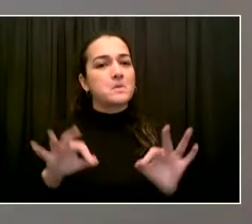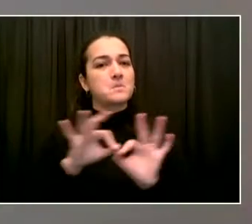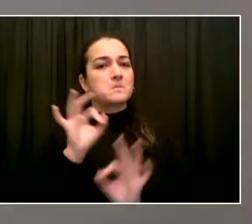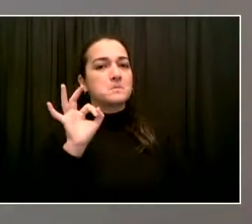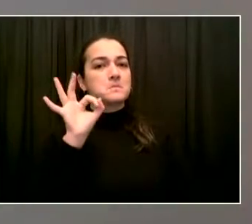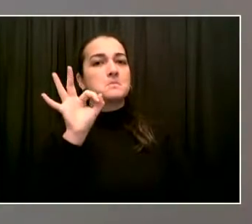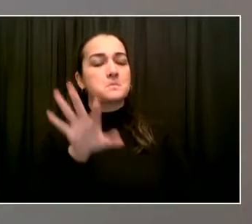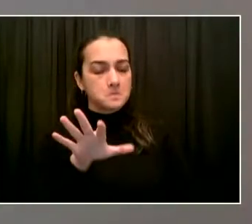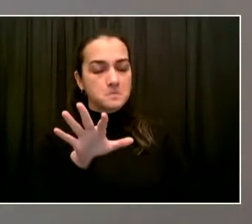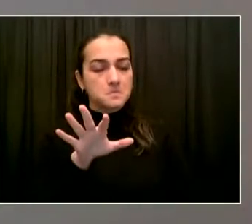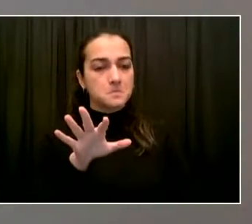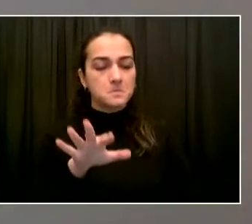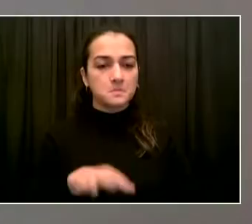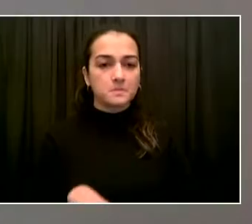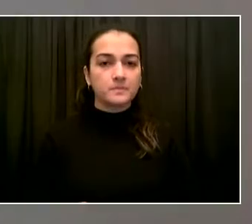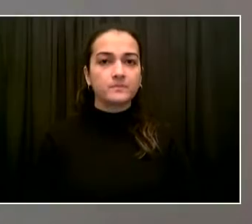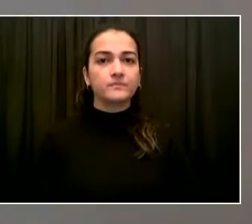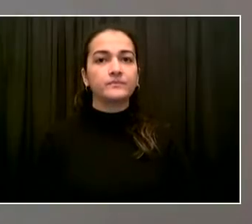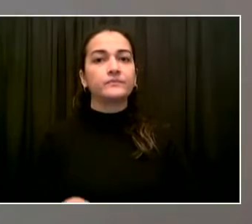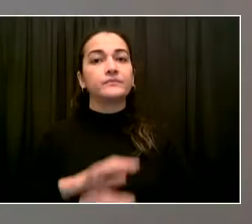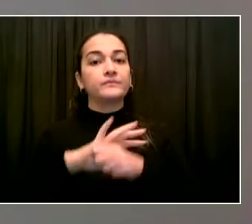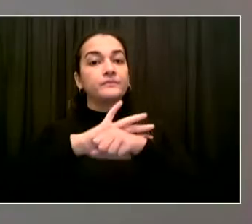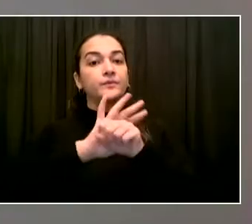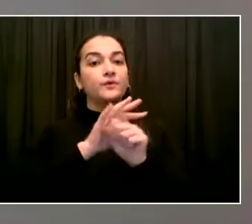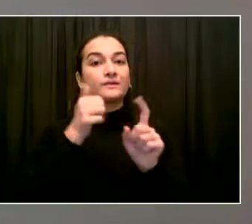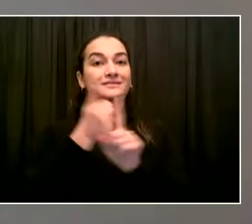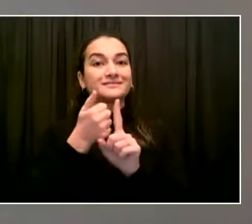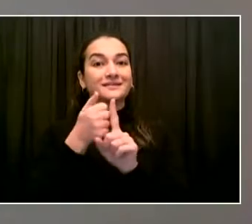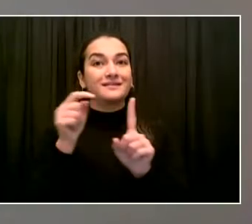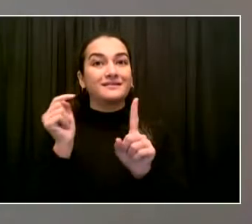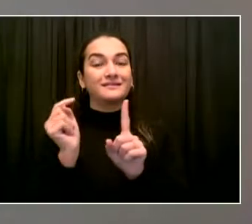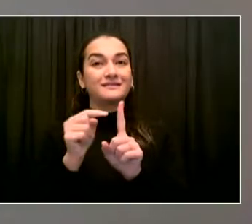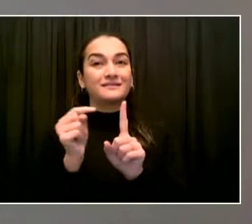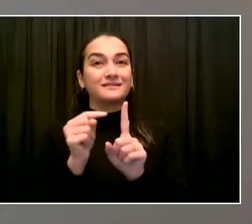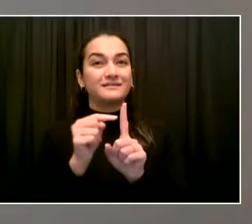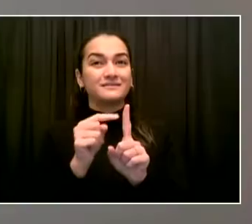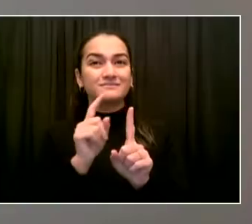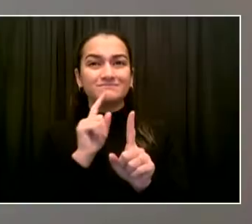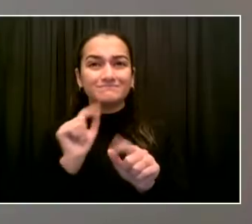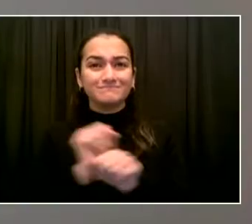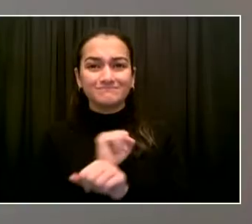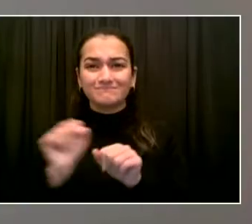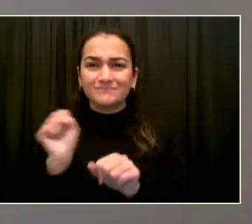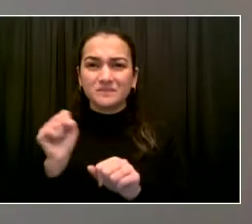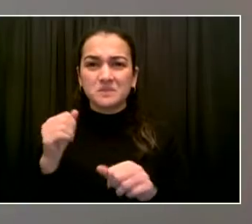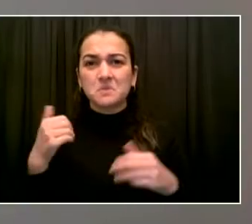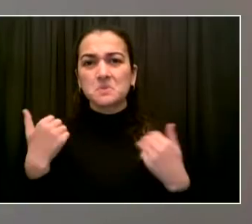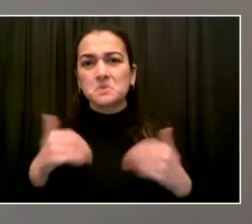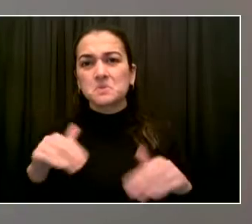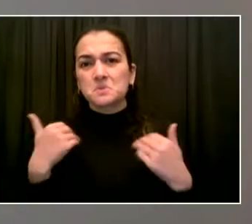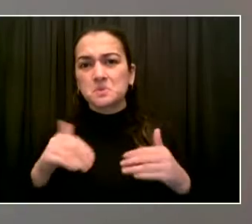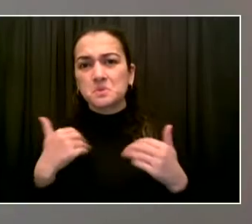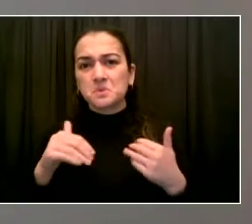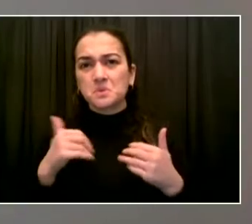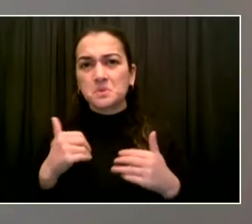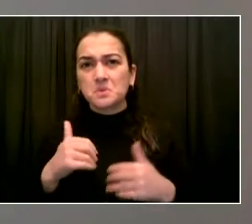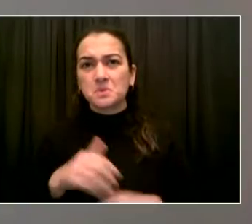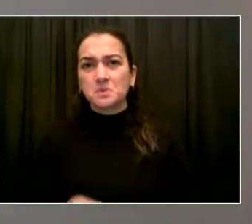HAVE IT ABSOLUTELY CORRECT. ONE OF THE THINGS I FIND IT SO INTERESTING ABOUT THIS PARTICULAR COVID- 19 VIRUS IS HOW